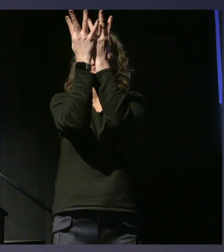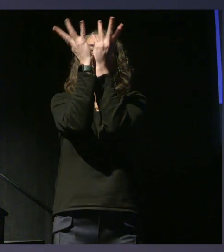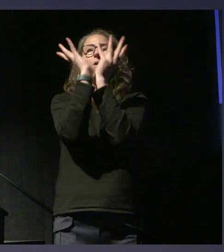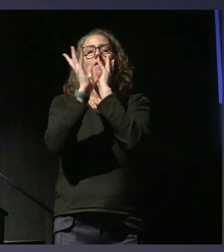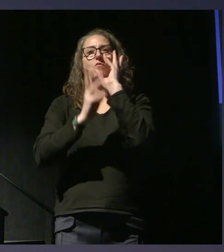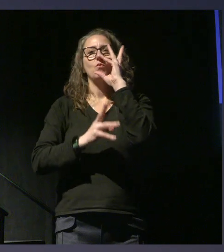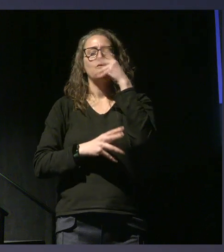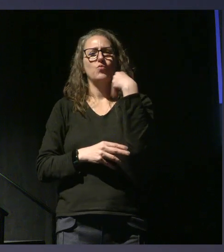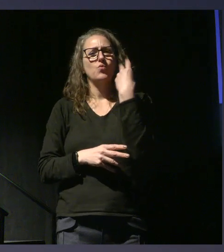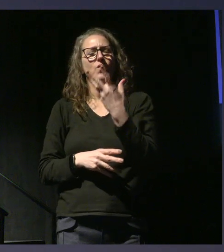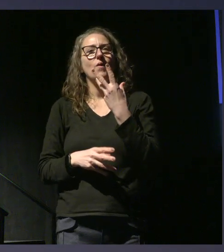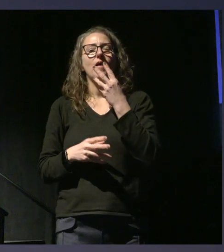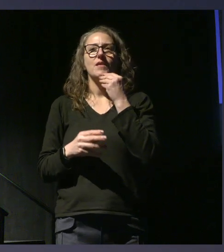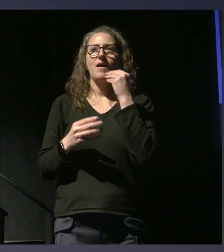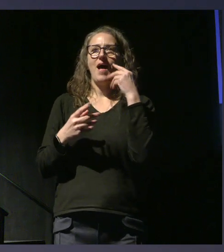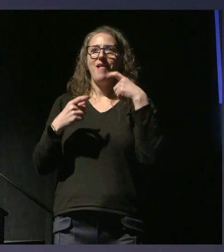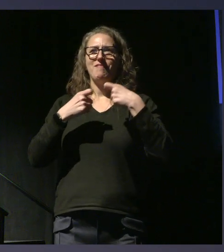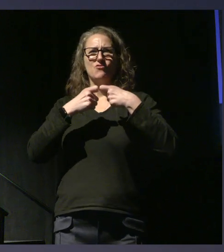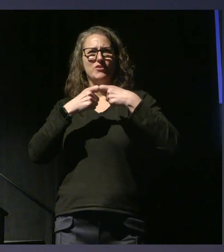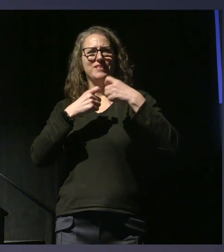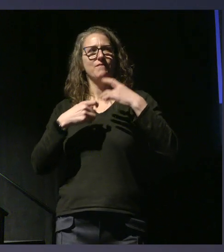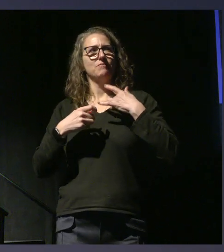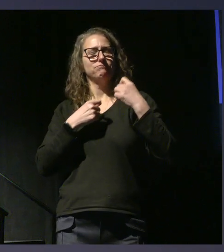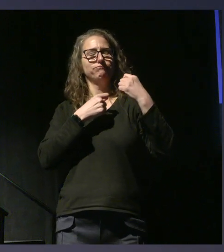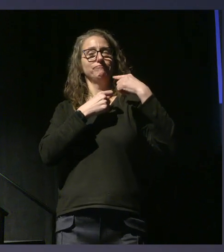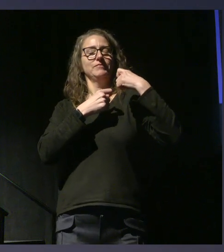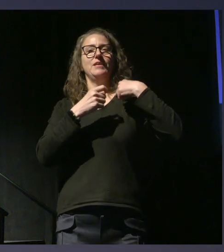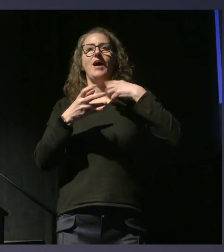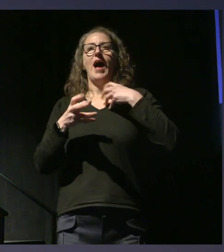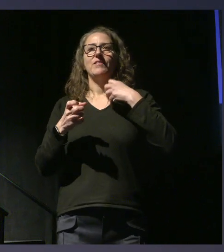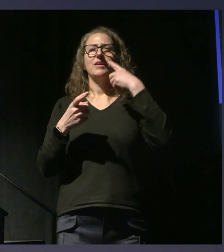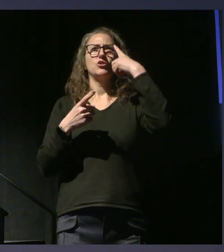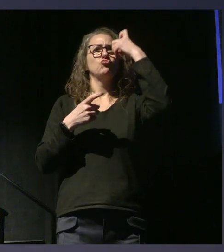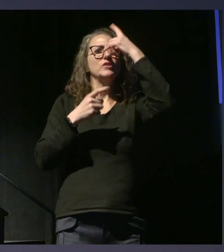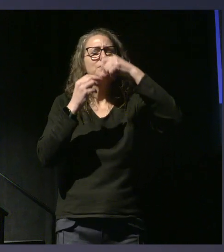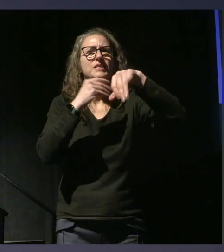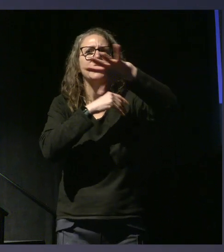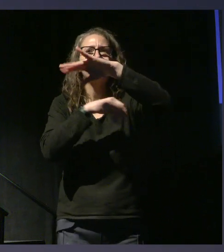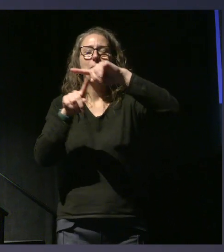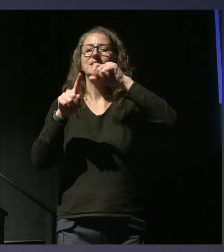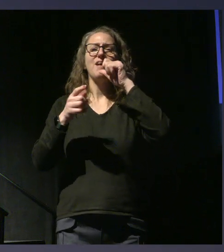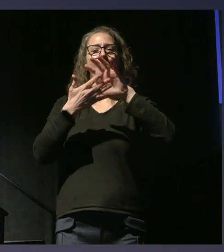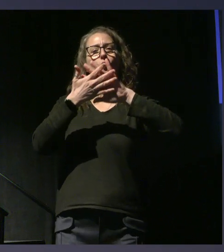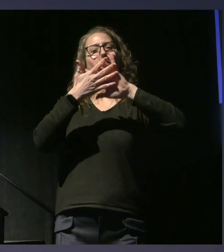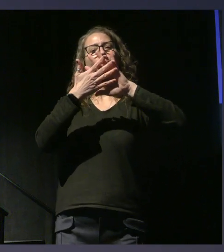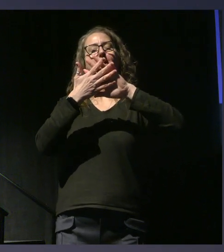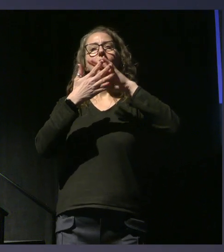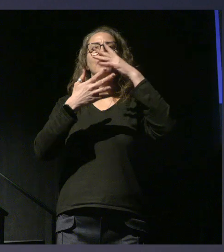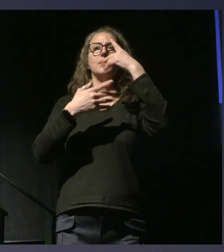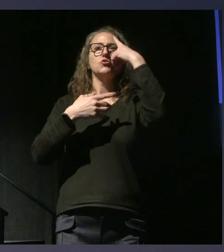a dream scape, but this isn't a fuzzy dream scape, these words cut to the bone.